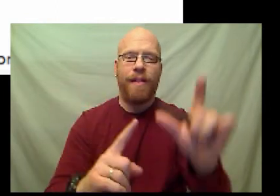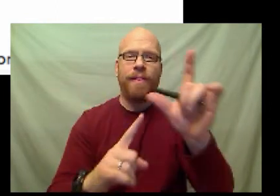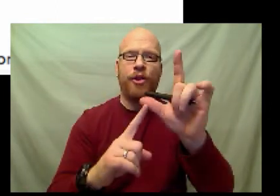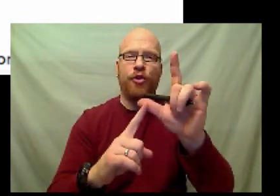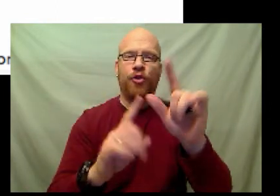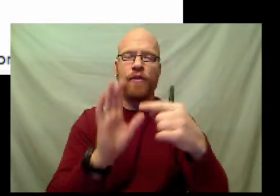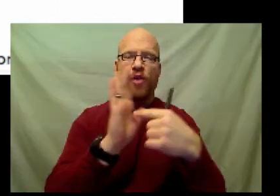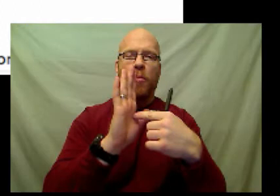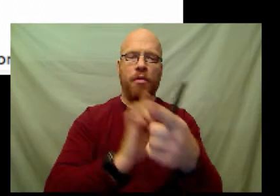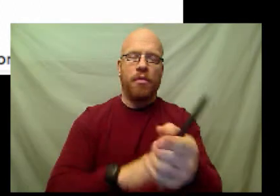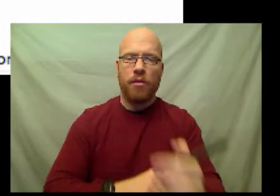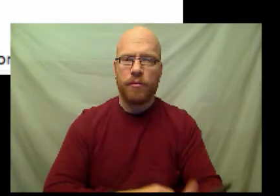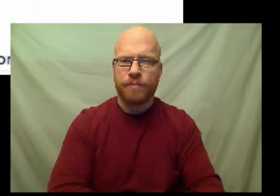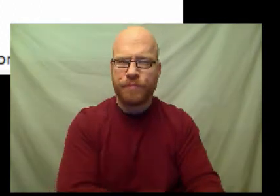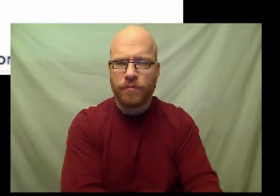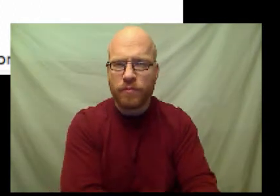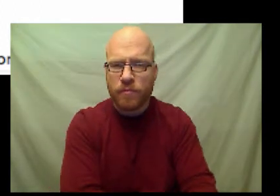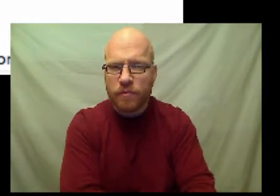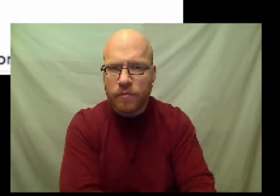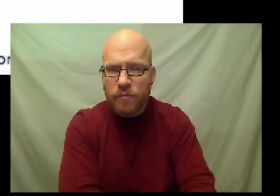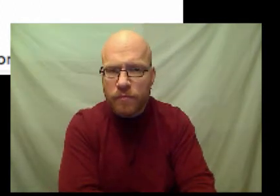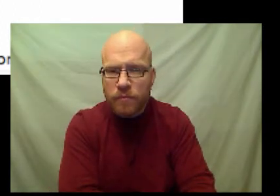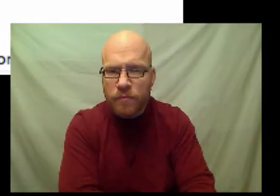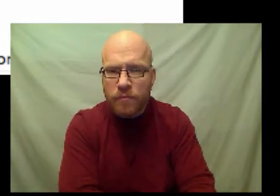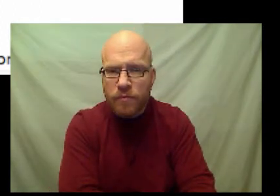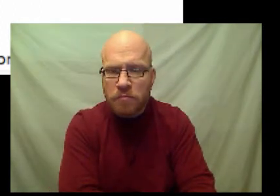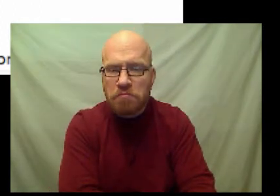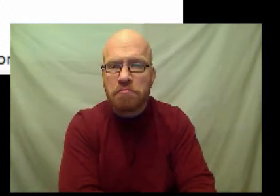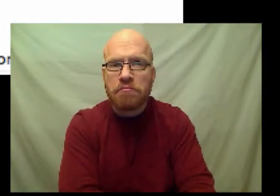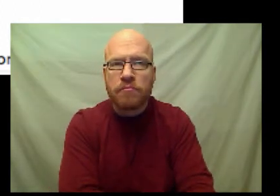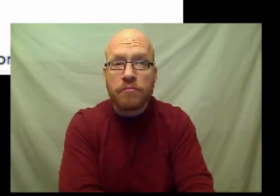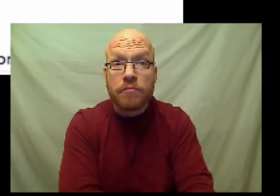So now for our variable part of our coefficients.